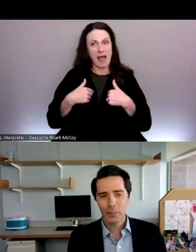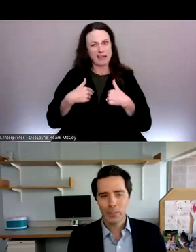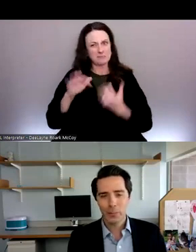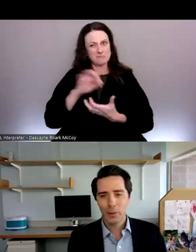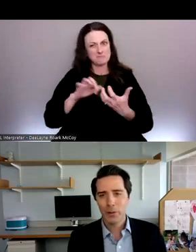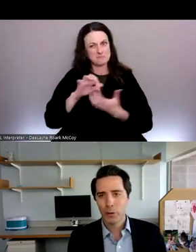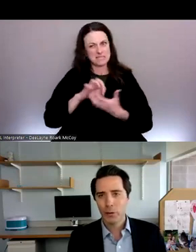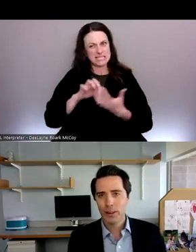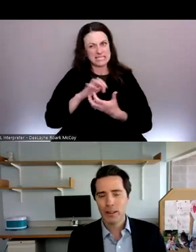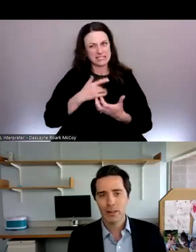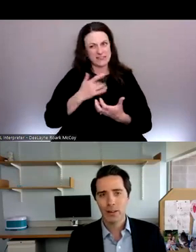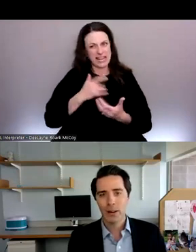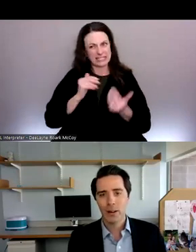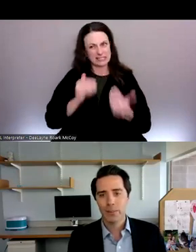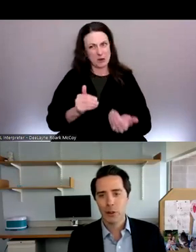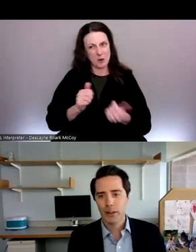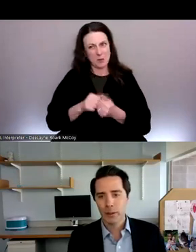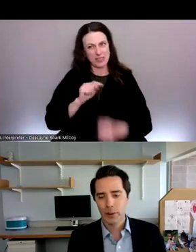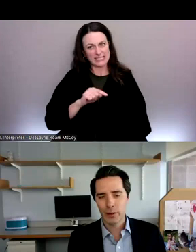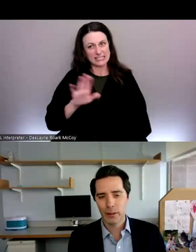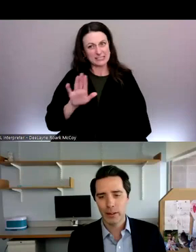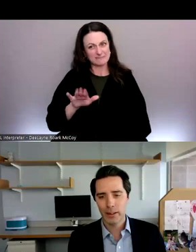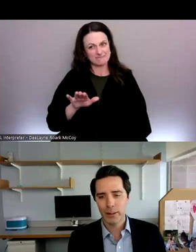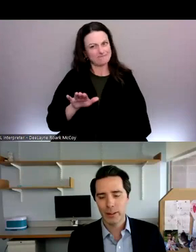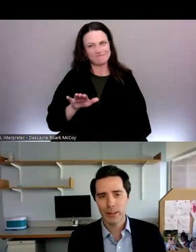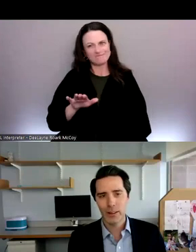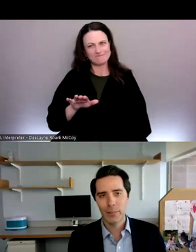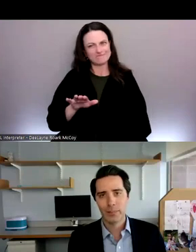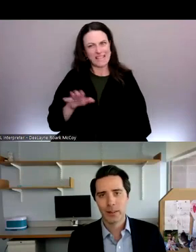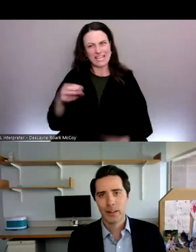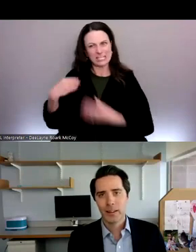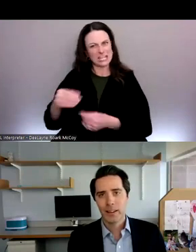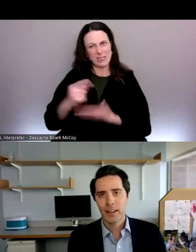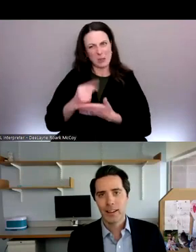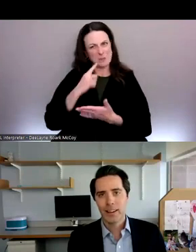moving forward with this gene therapy